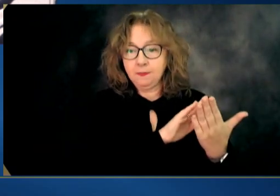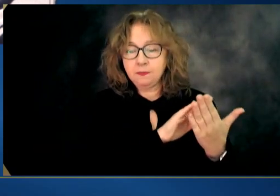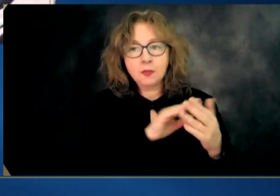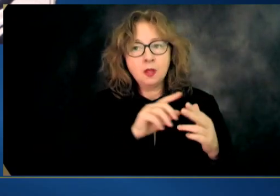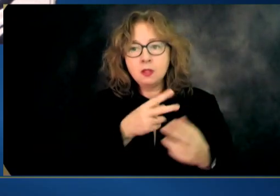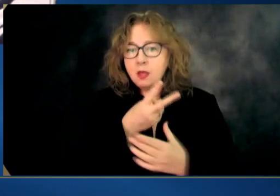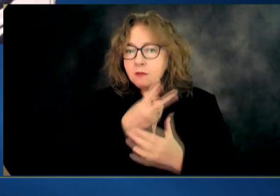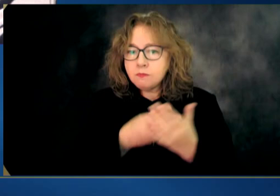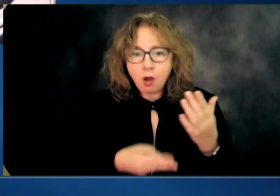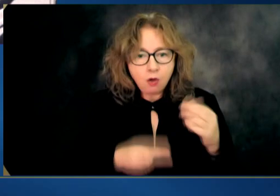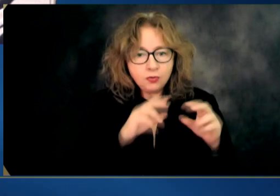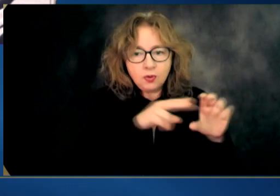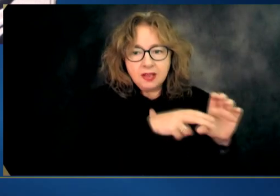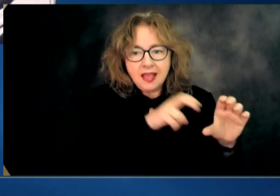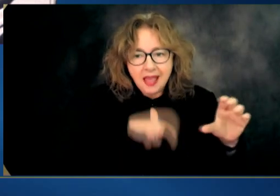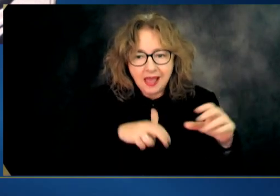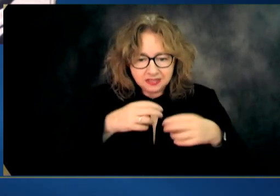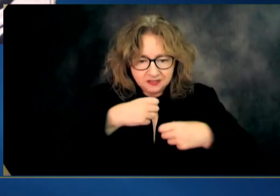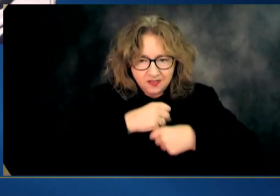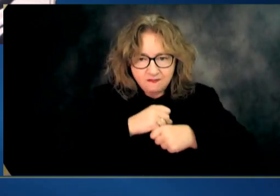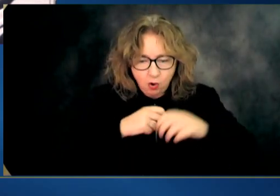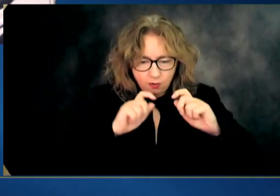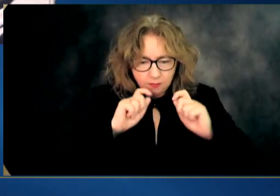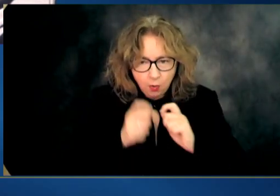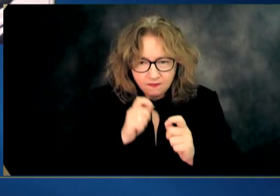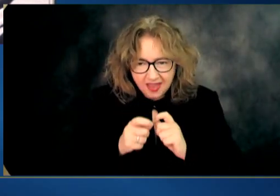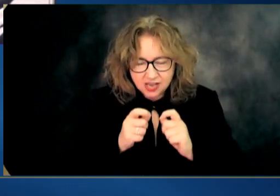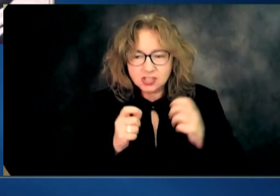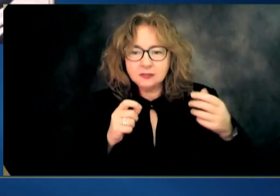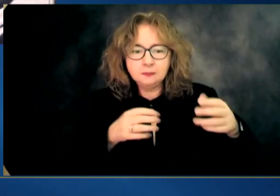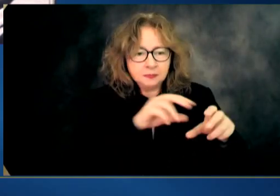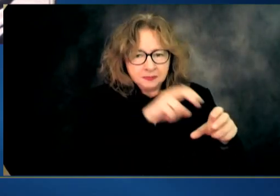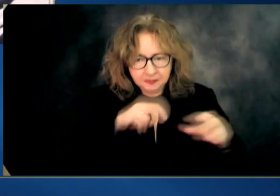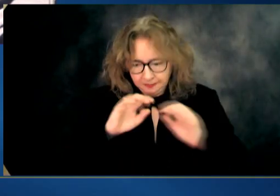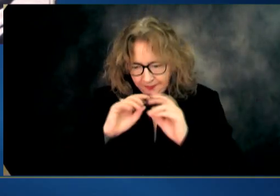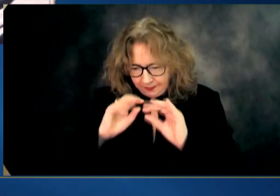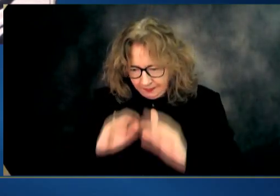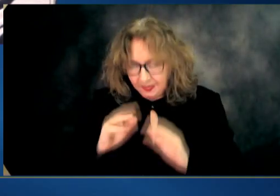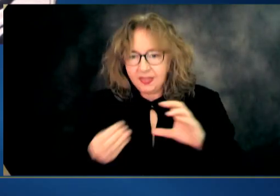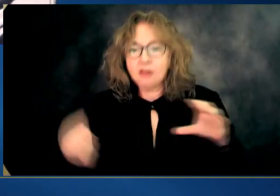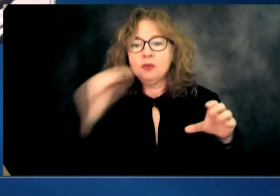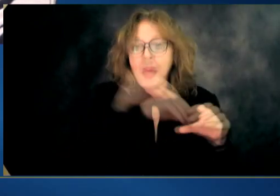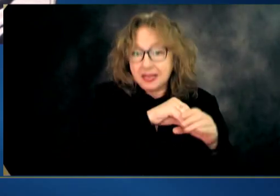modification of stem cells and replacing those stem cells. And then that patient is able to